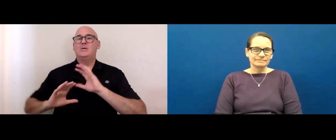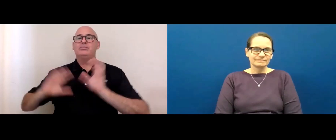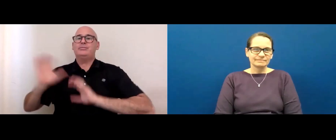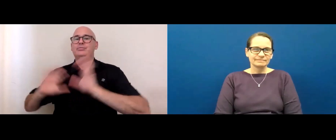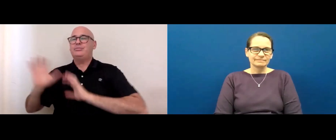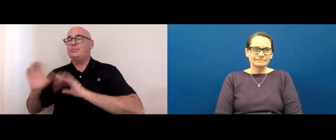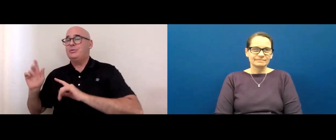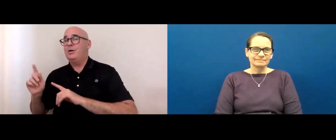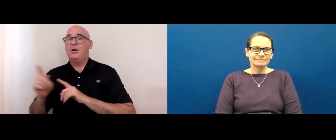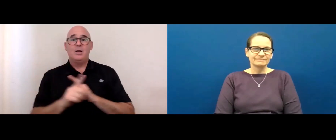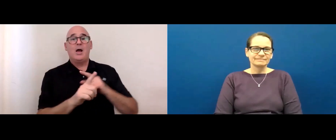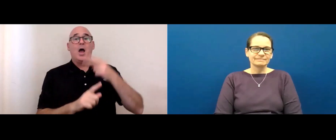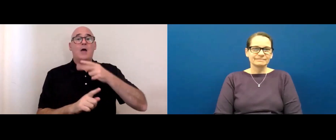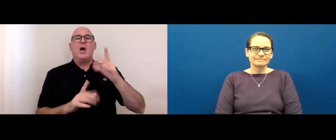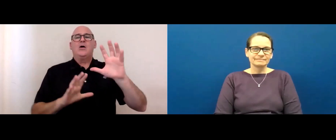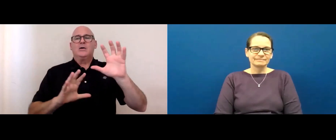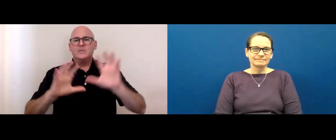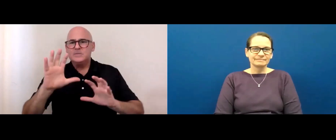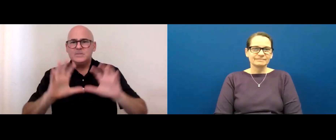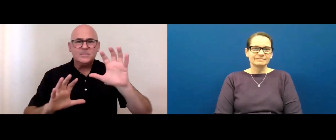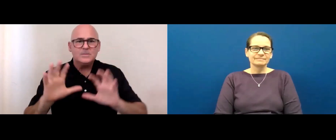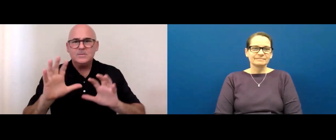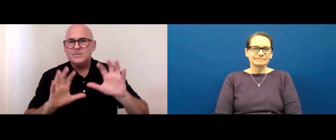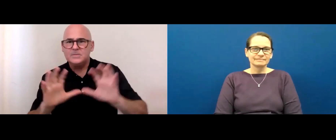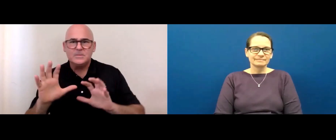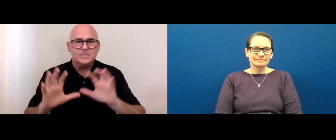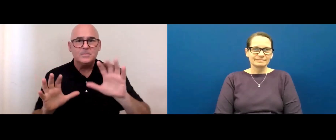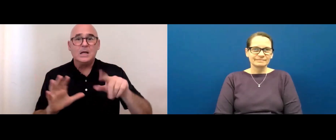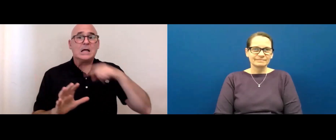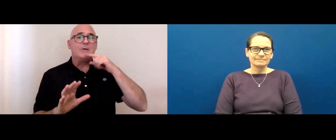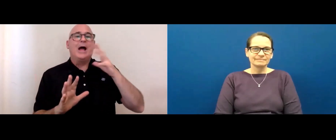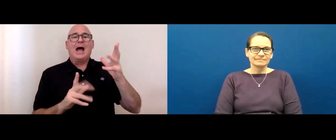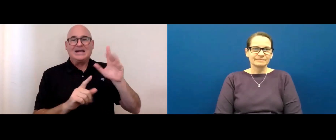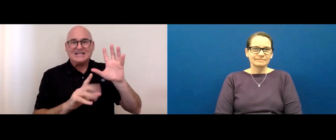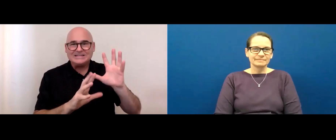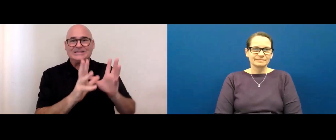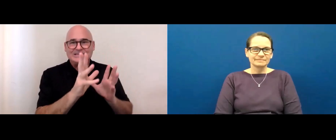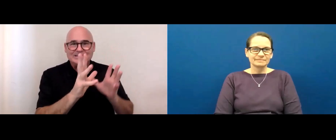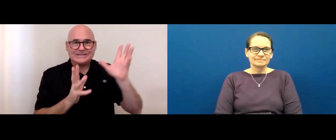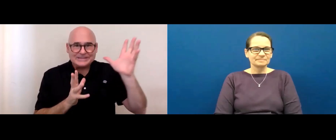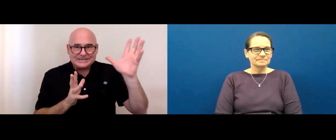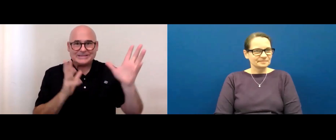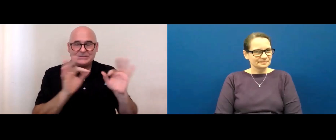deaf people talking and then the hard of hearing people would be a little bit slower and the